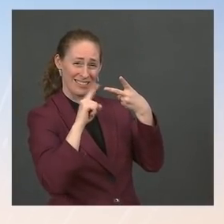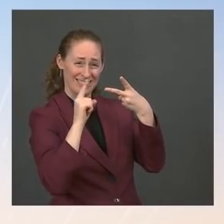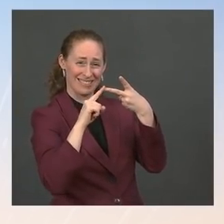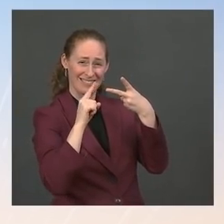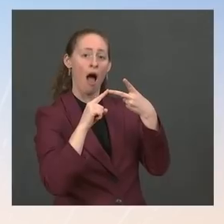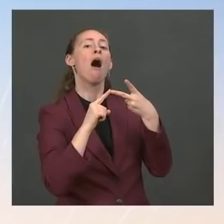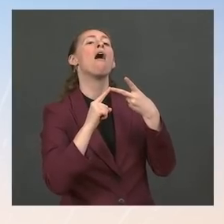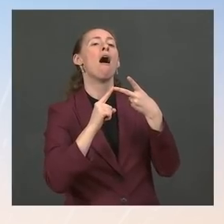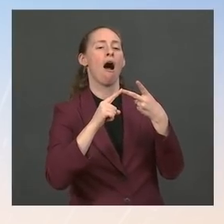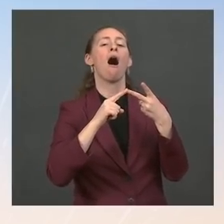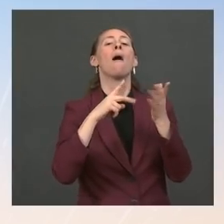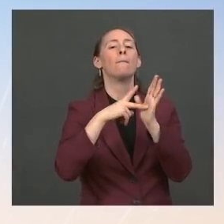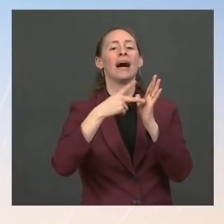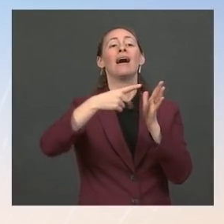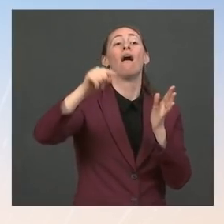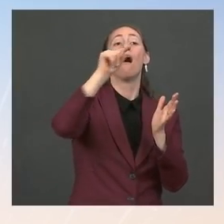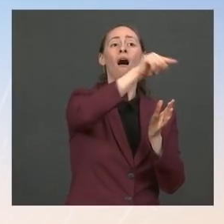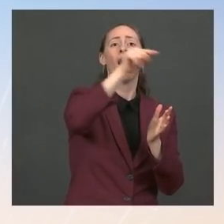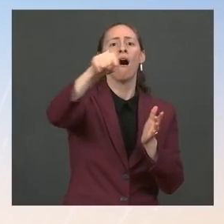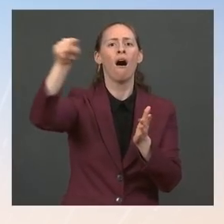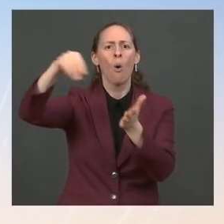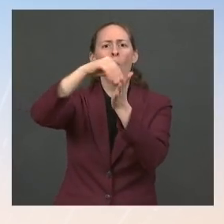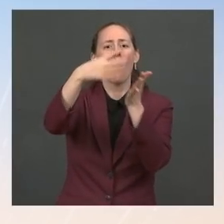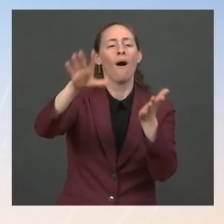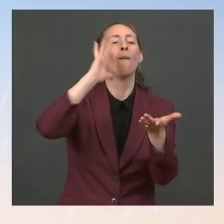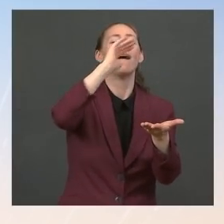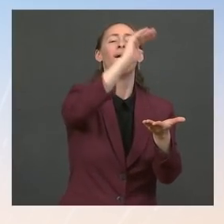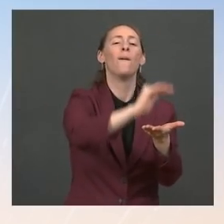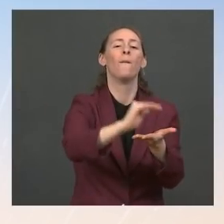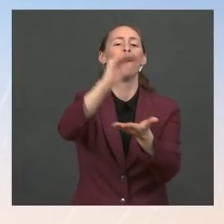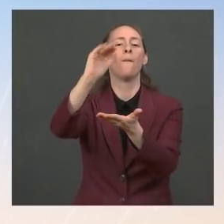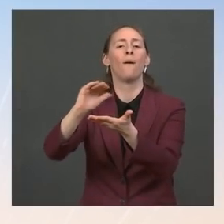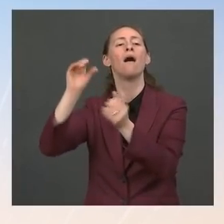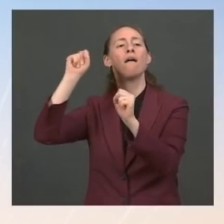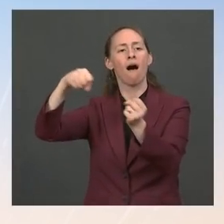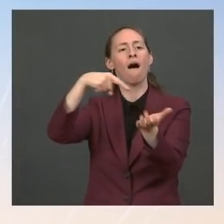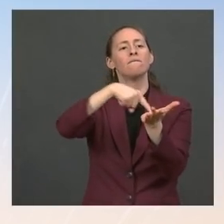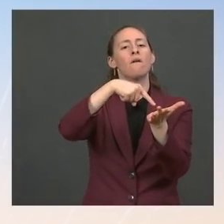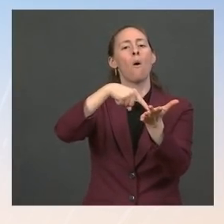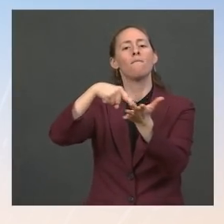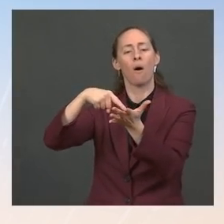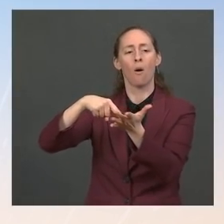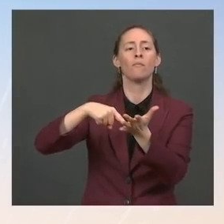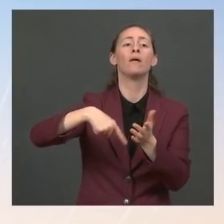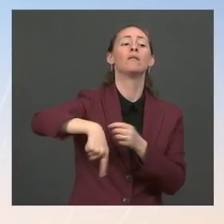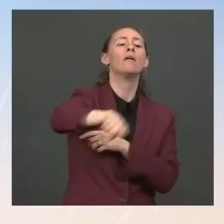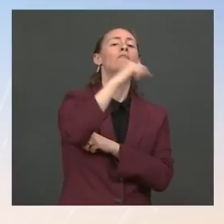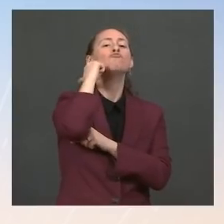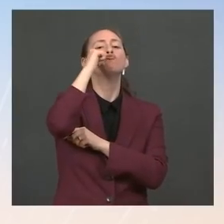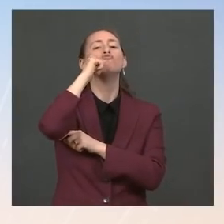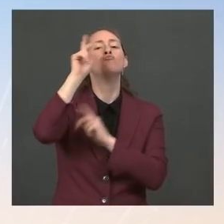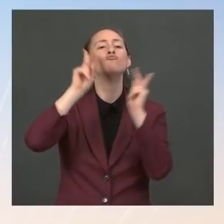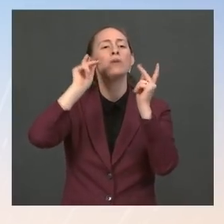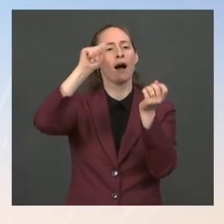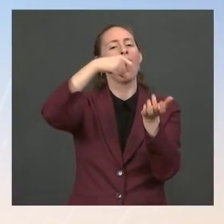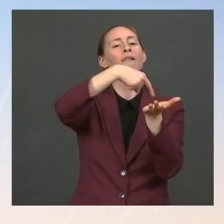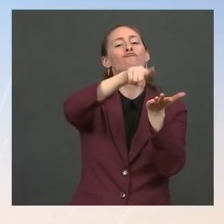affordable housing units so that people can move into them and live in them and address the pending housing crisis.